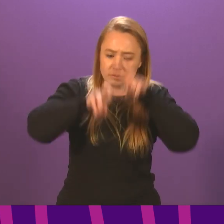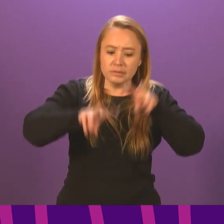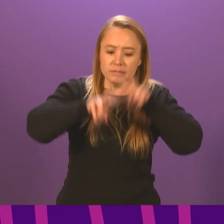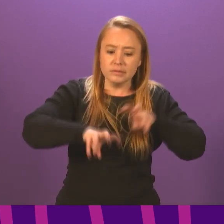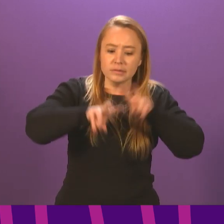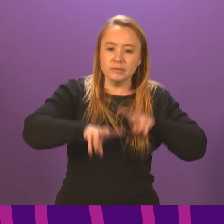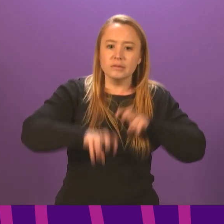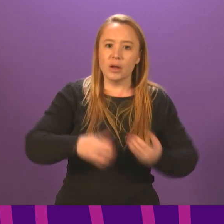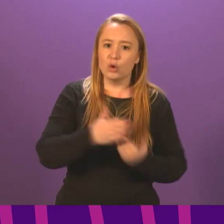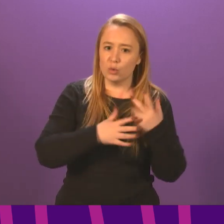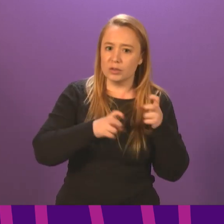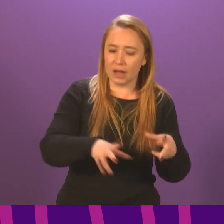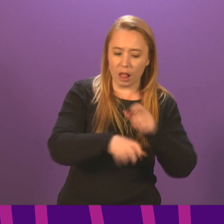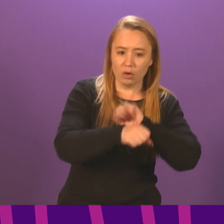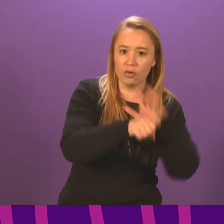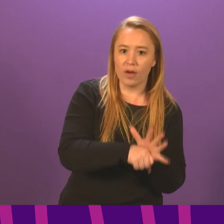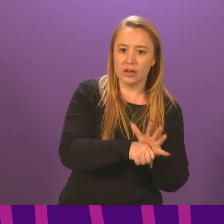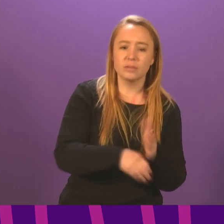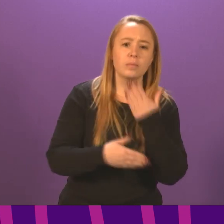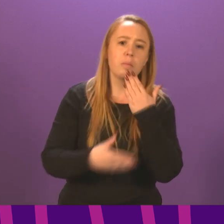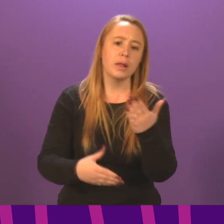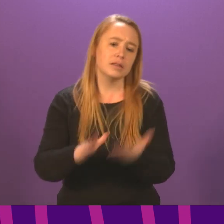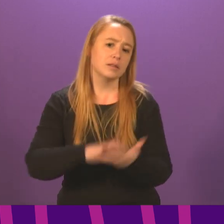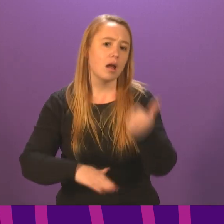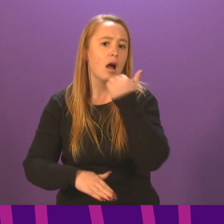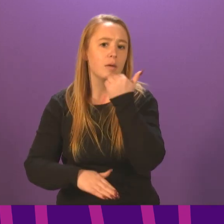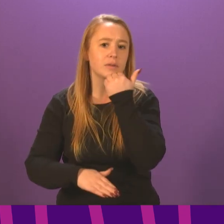but will the First Minister go beyond her statement to update Parliament on the work